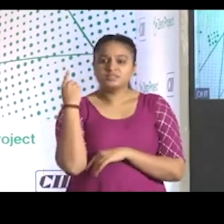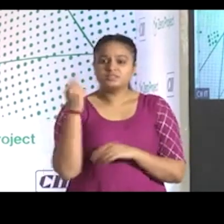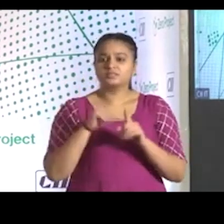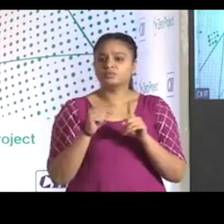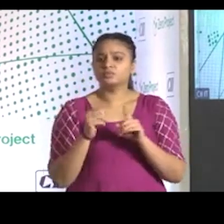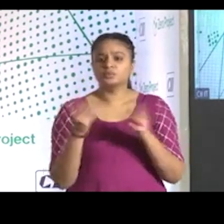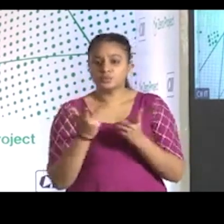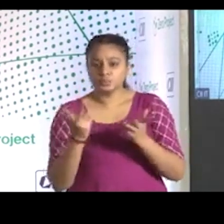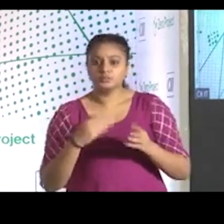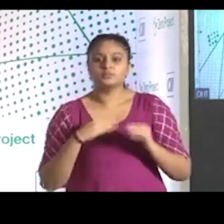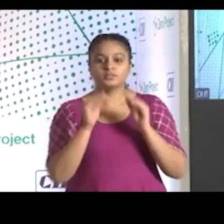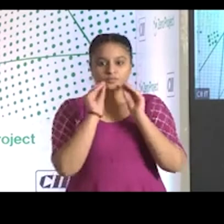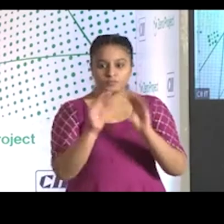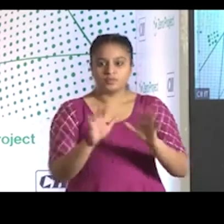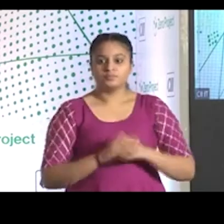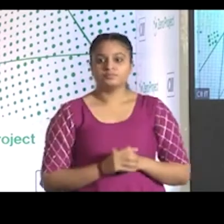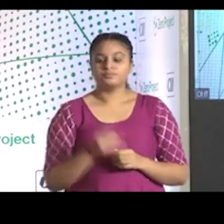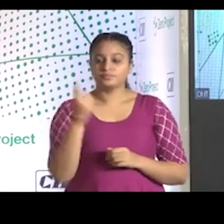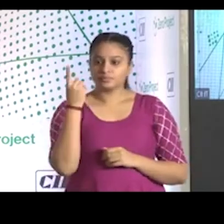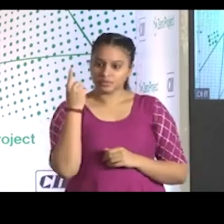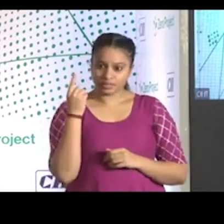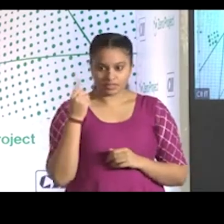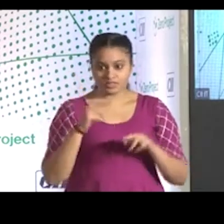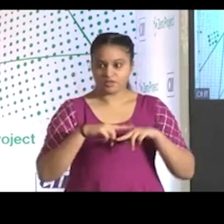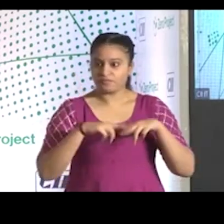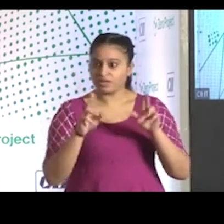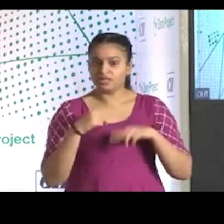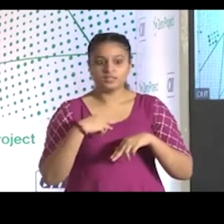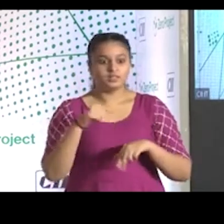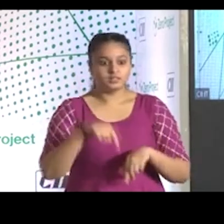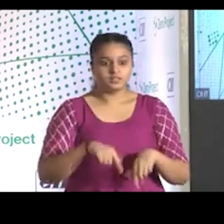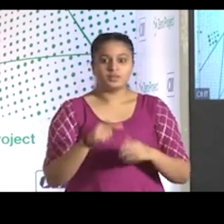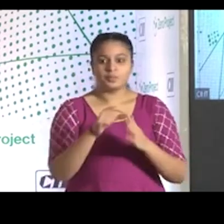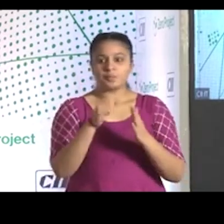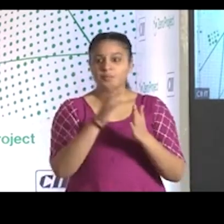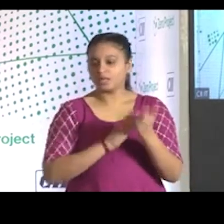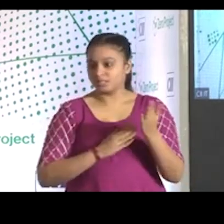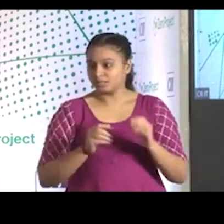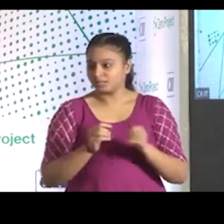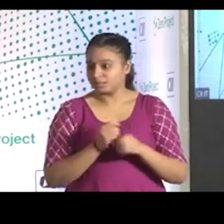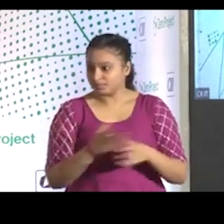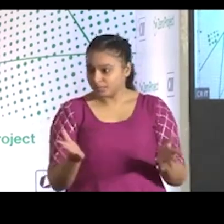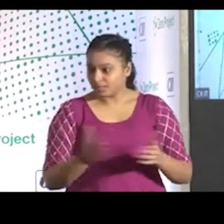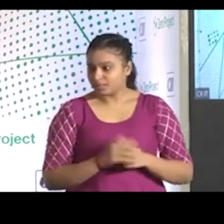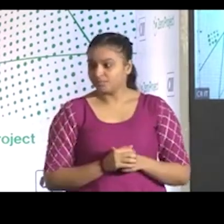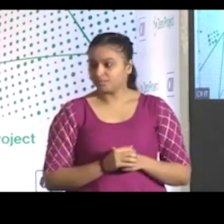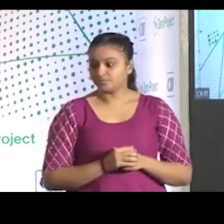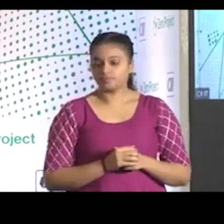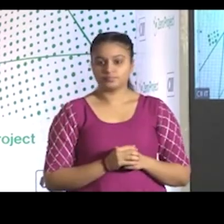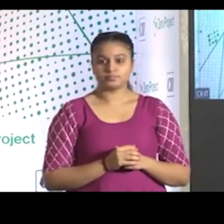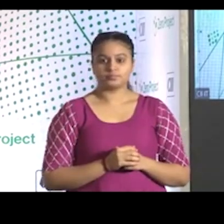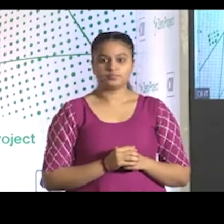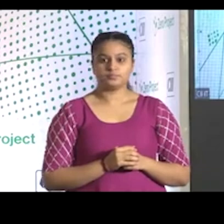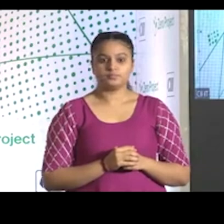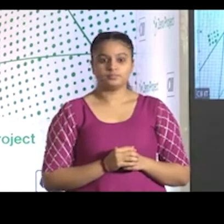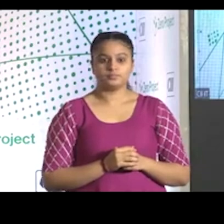So yesterday's panel one was a very interesting panel, all bog, bulk packed speeches.